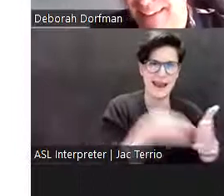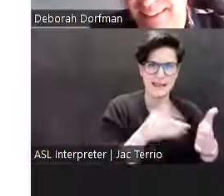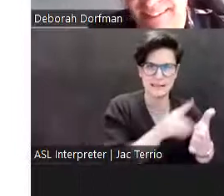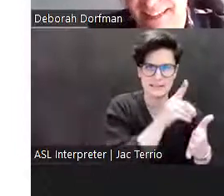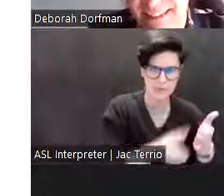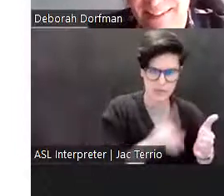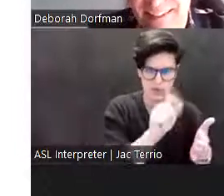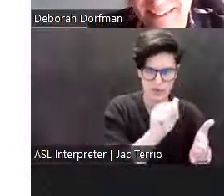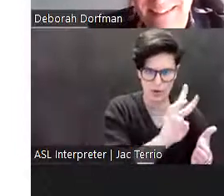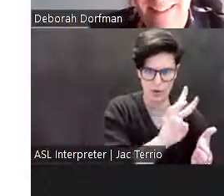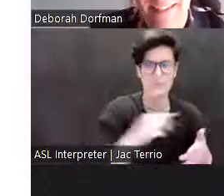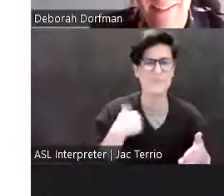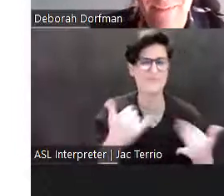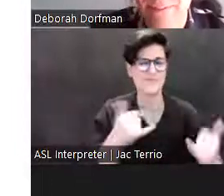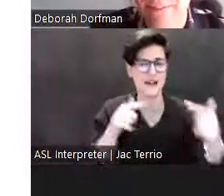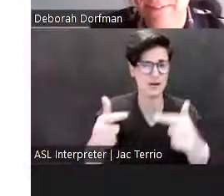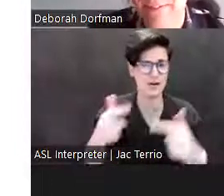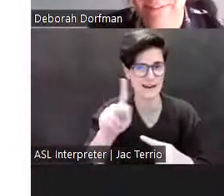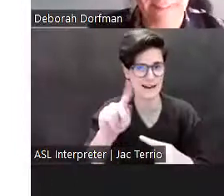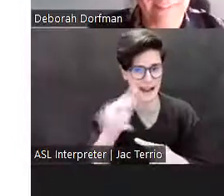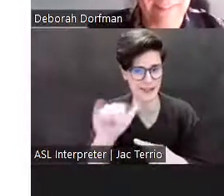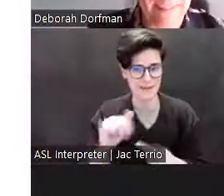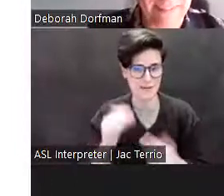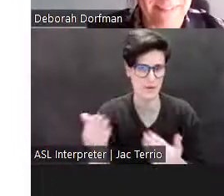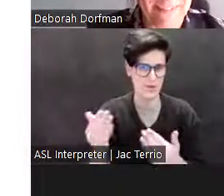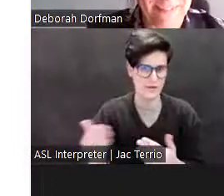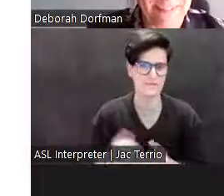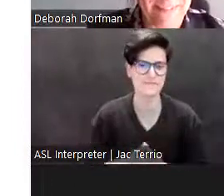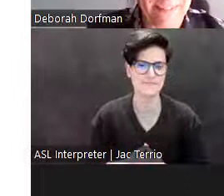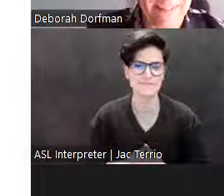to get it started. 15:09:05 Thank you.